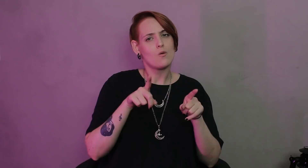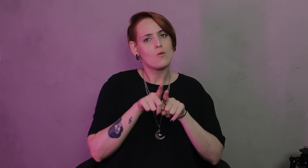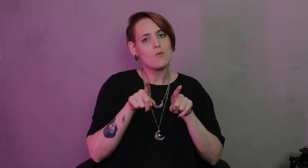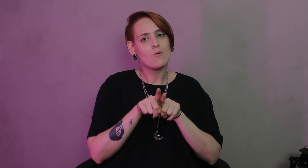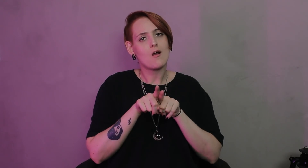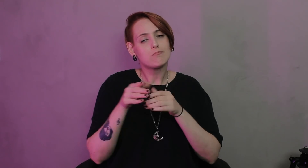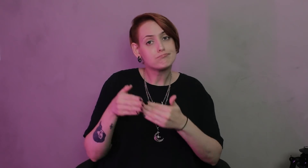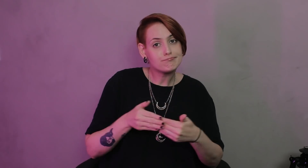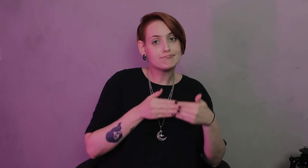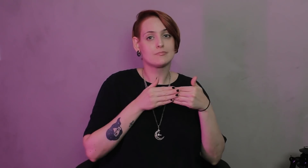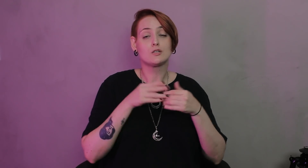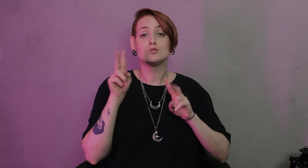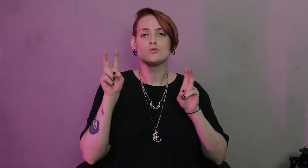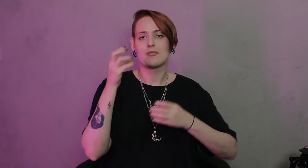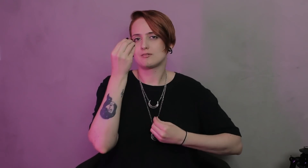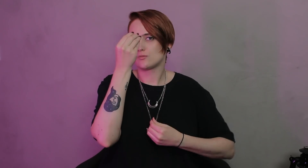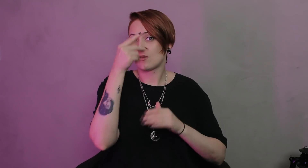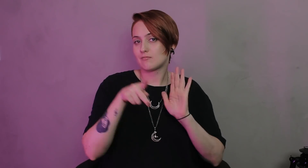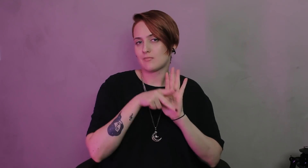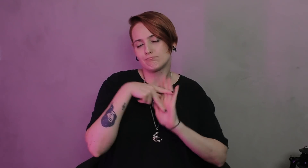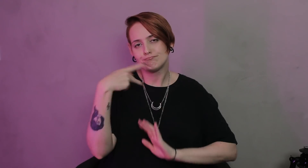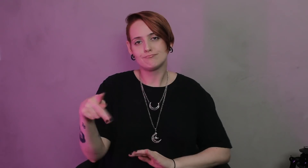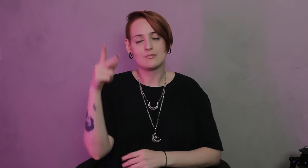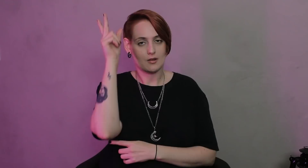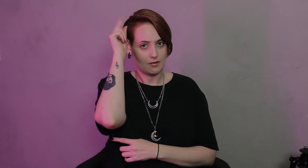including his daughter's sexuality.